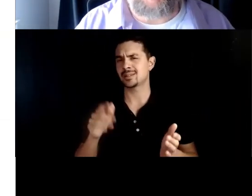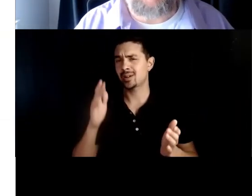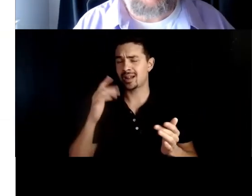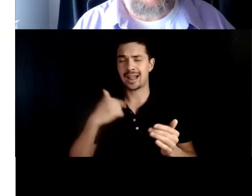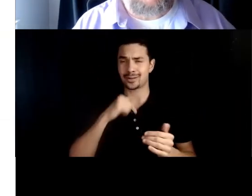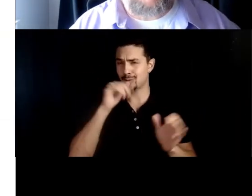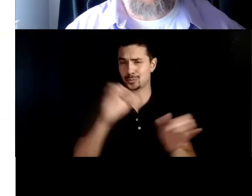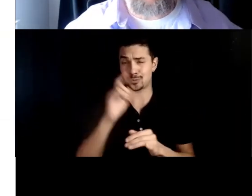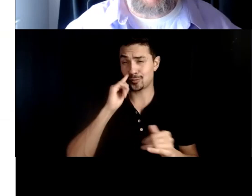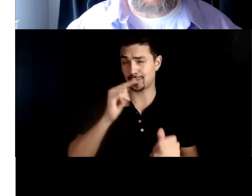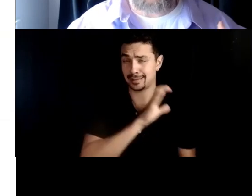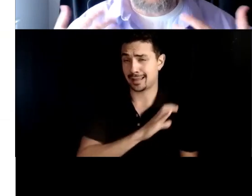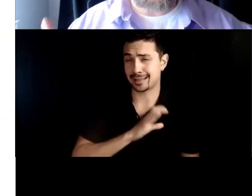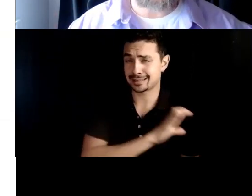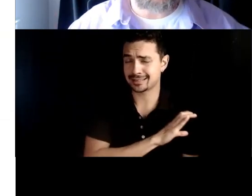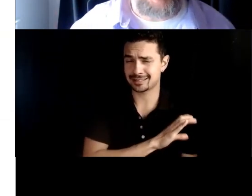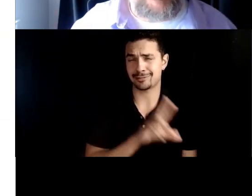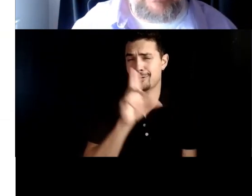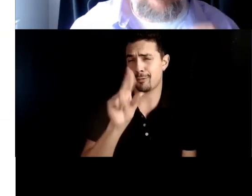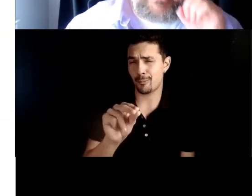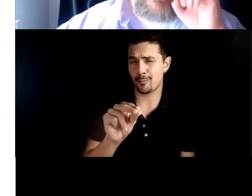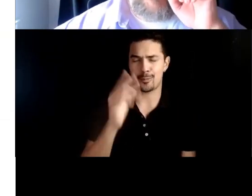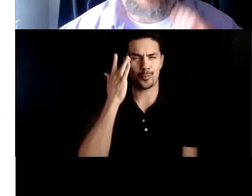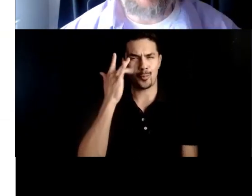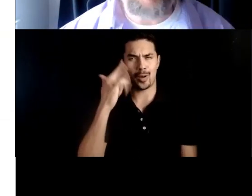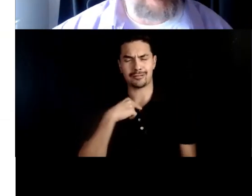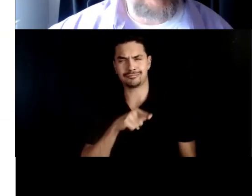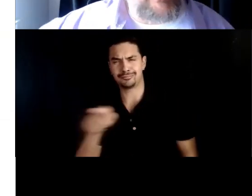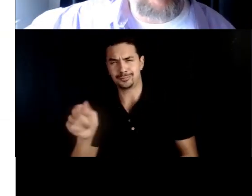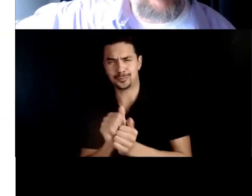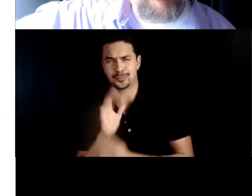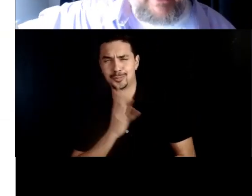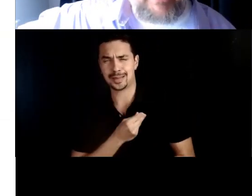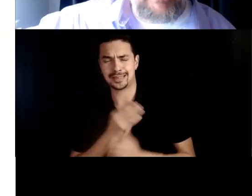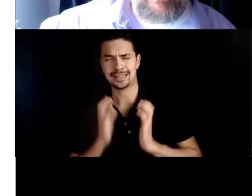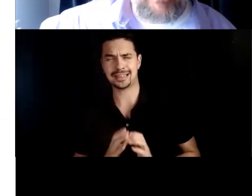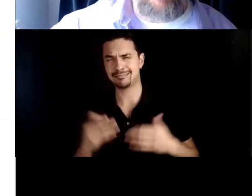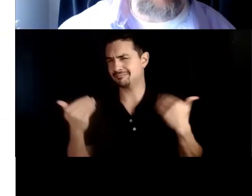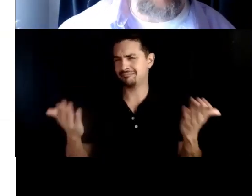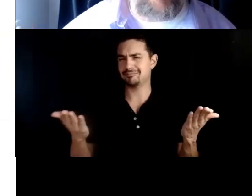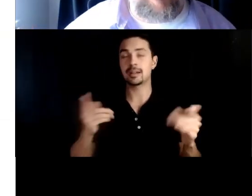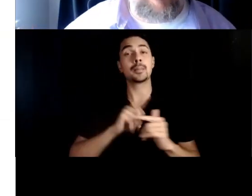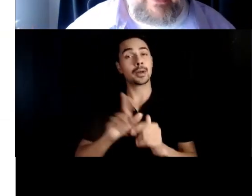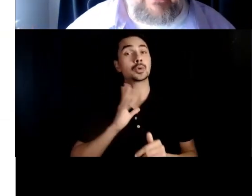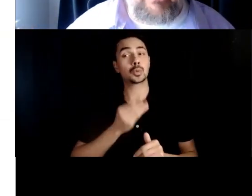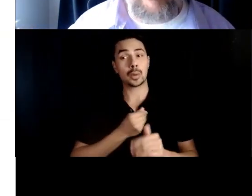So, you know, this is something unique that trans clients are gonna be asking of their provider